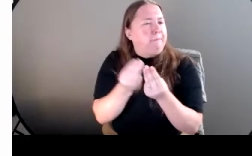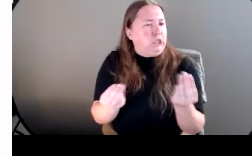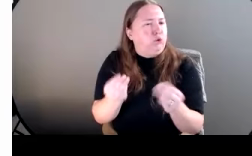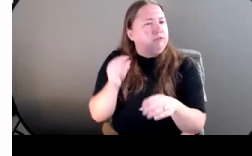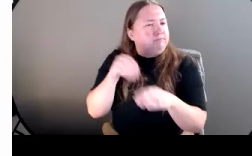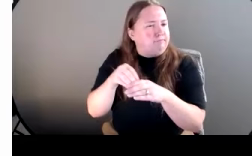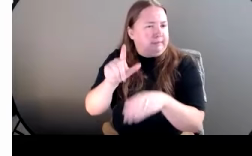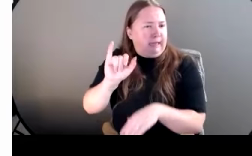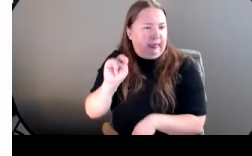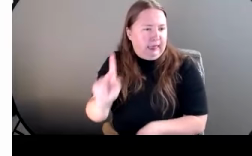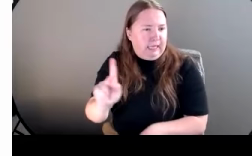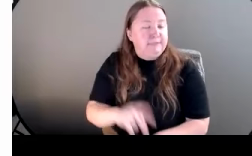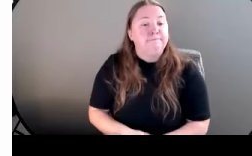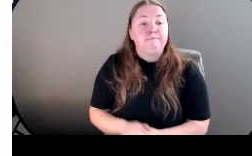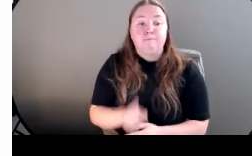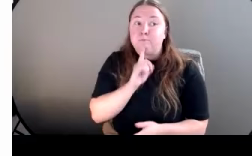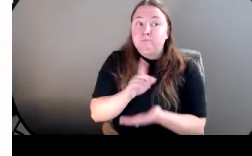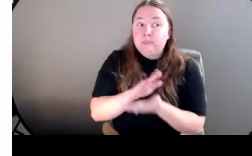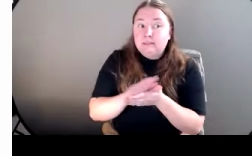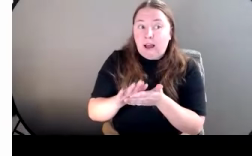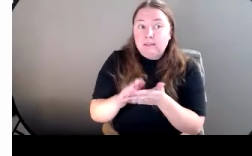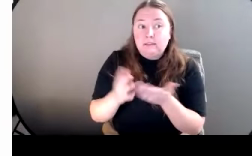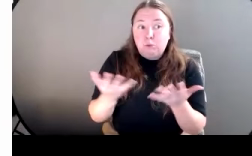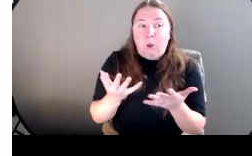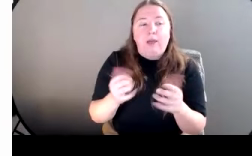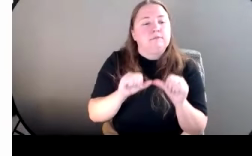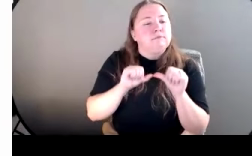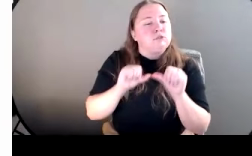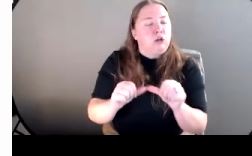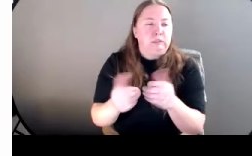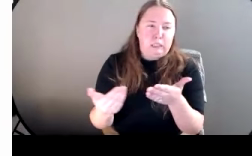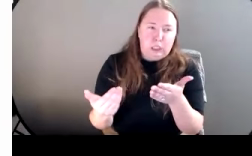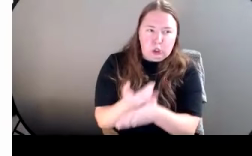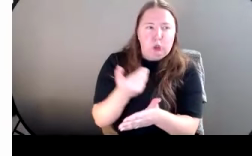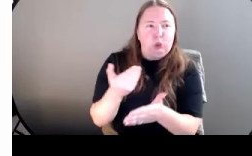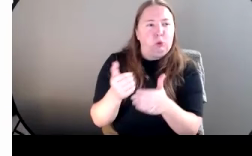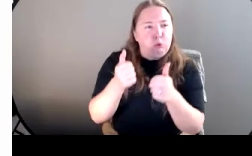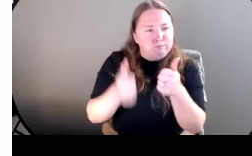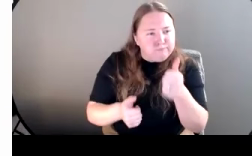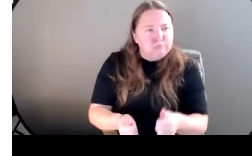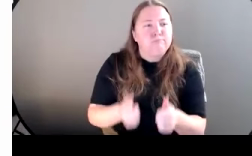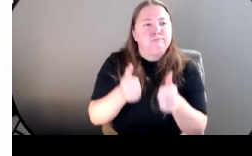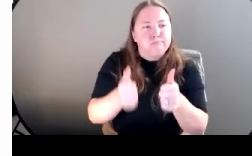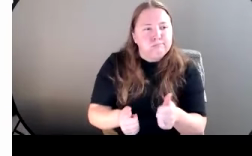What's really nice about a lot of these is that there's constantly new OER being added to them. New materials.